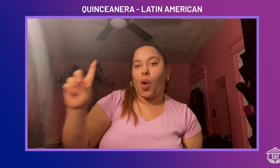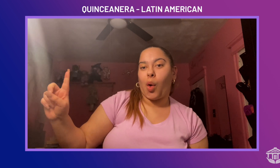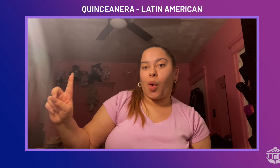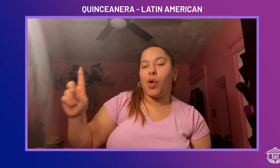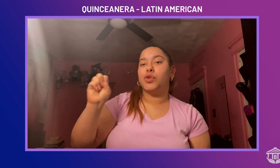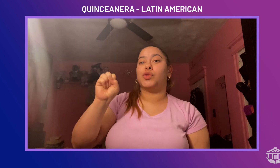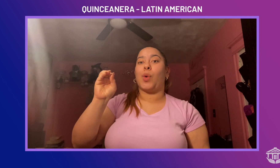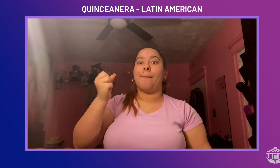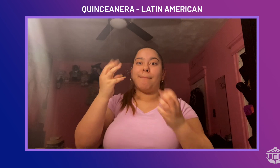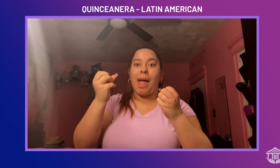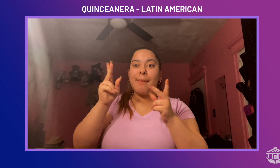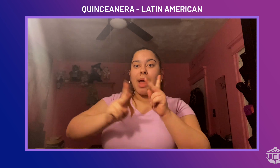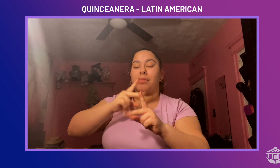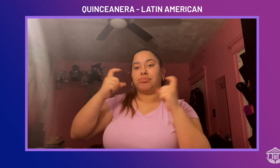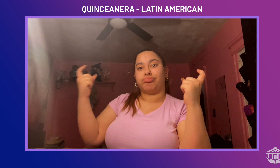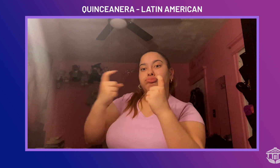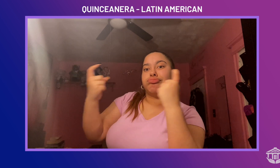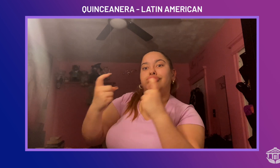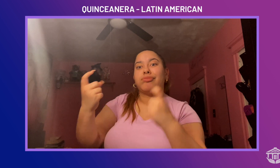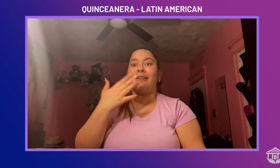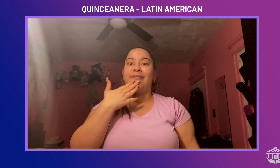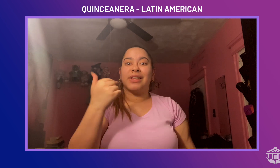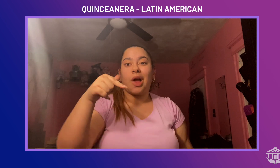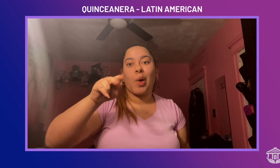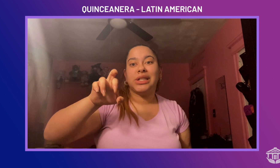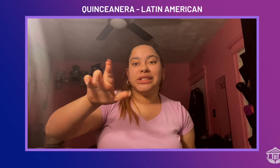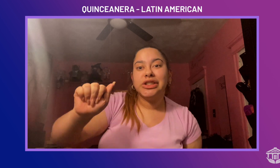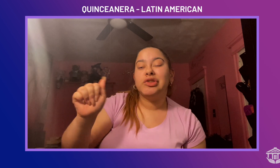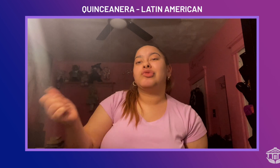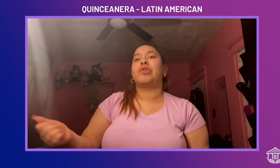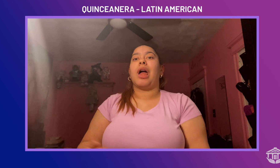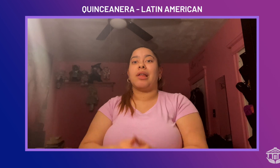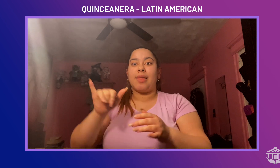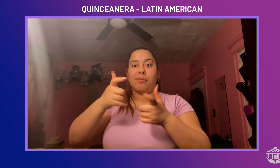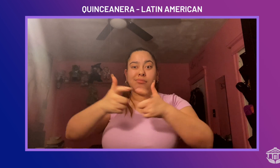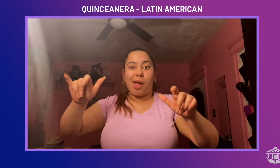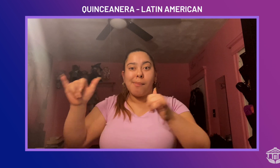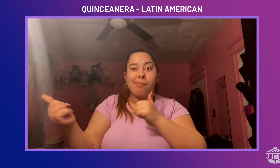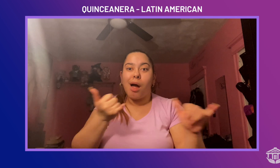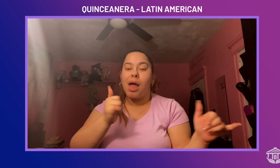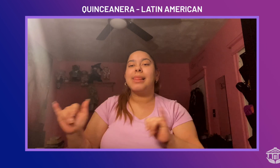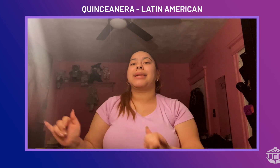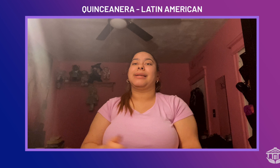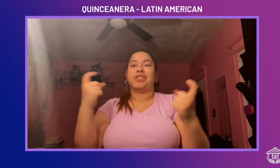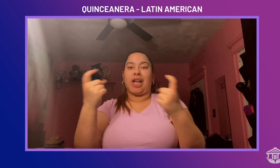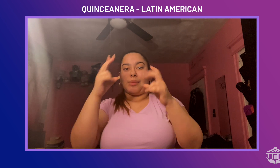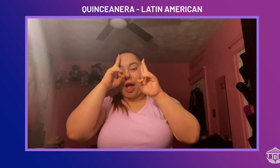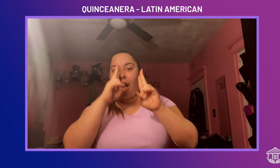many people will celebrate their fifteenth birthday by having a quinceanera. It’s almost like a big party that’s held in honor of the soon-to-be young woman.